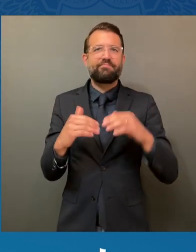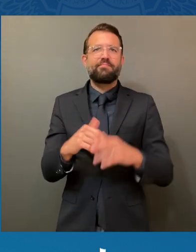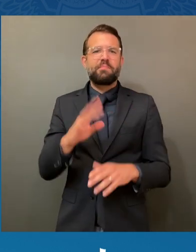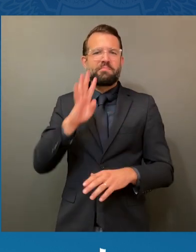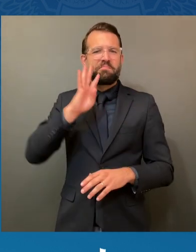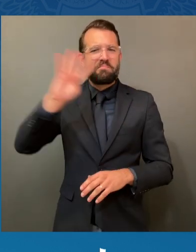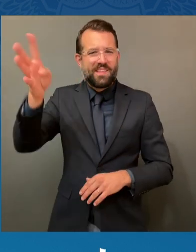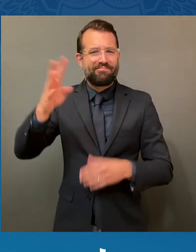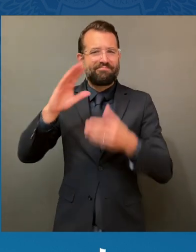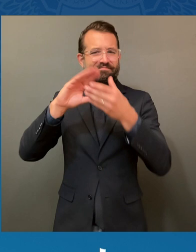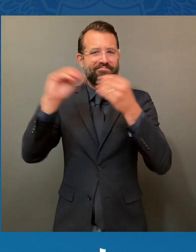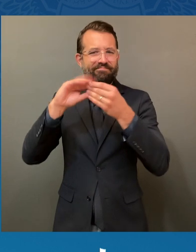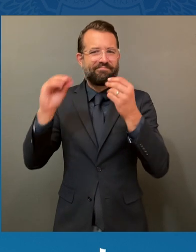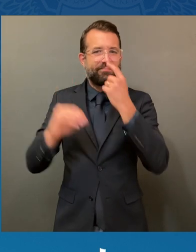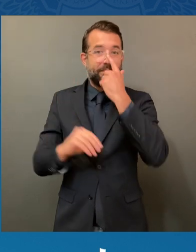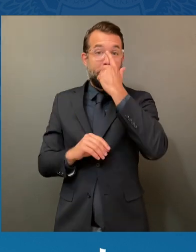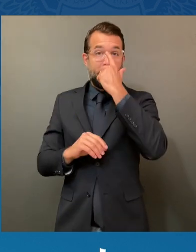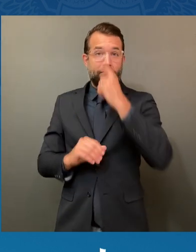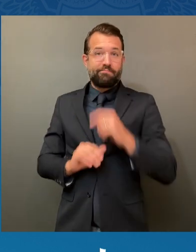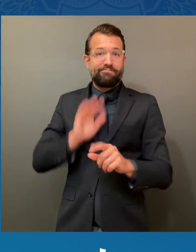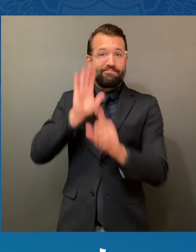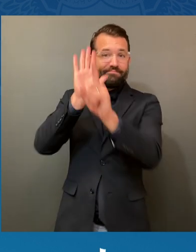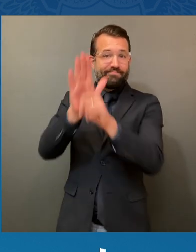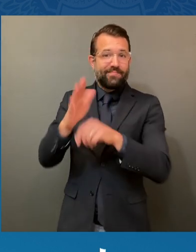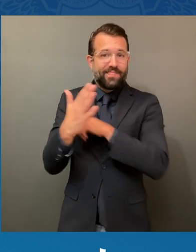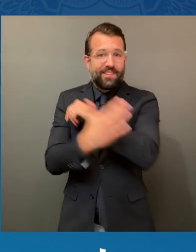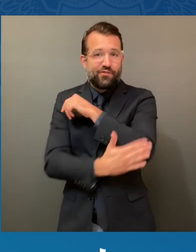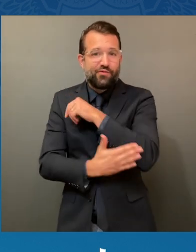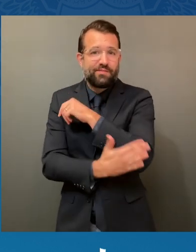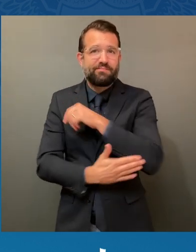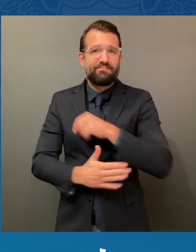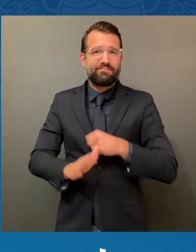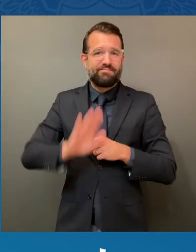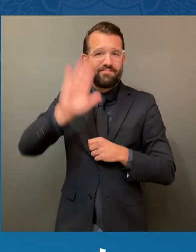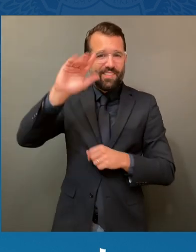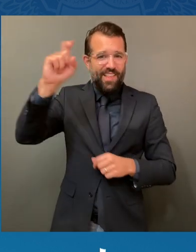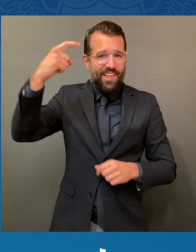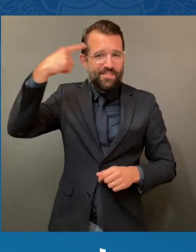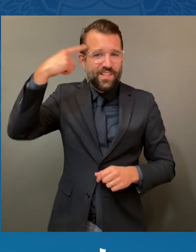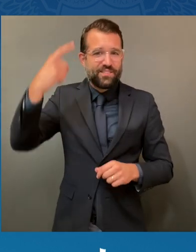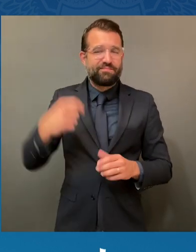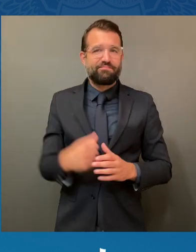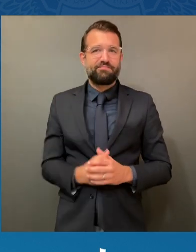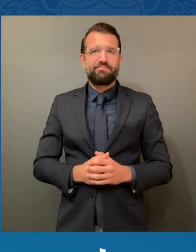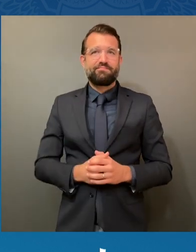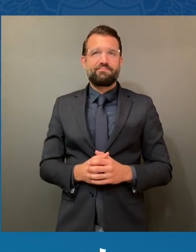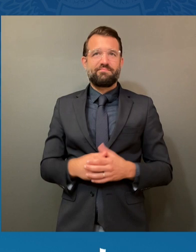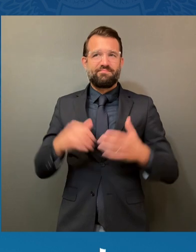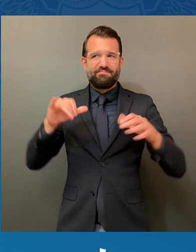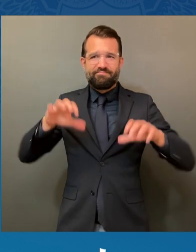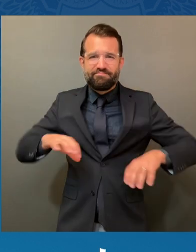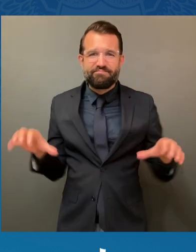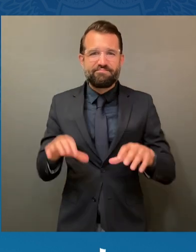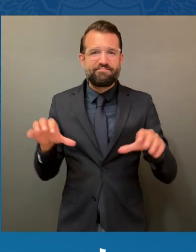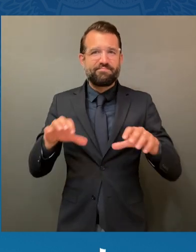This is your democracy. Make it, protect it and pass it on. Our keynote speaker has done